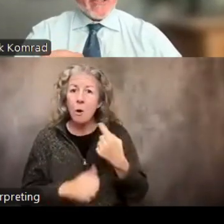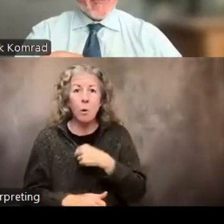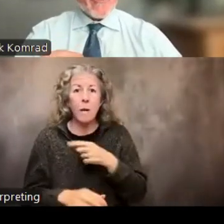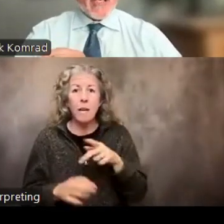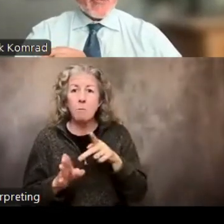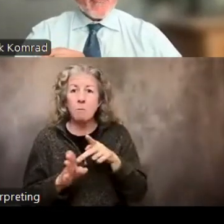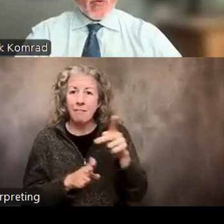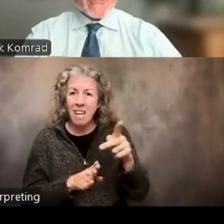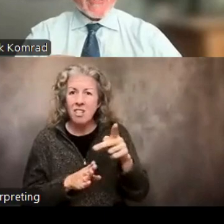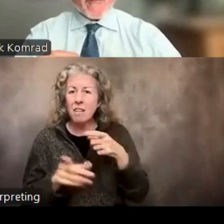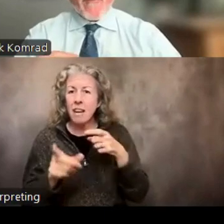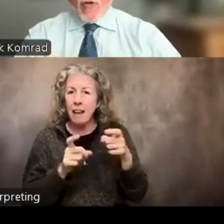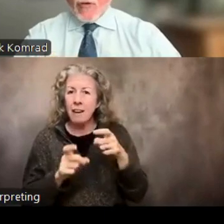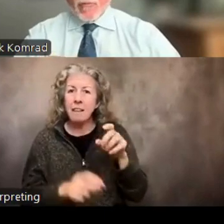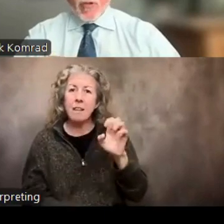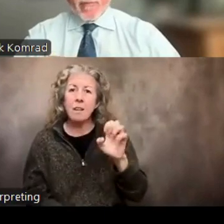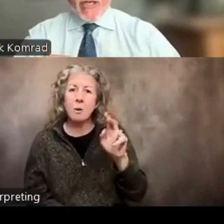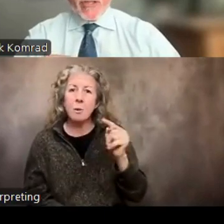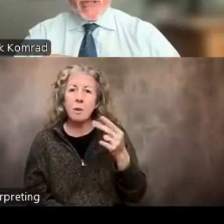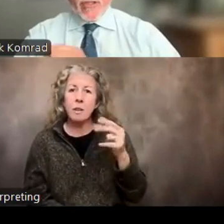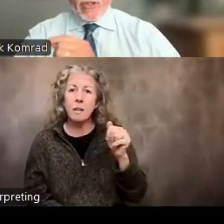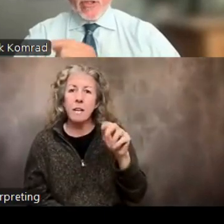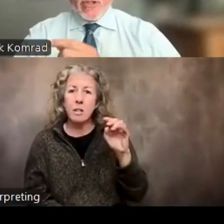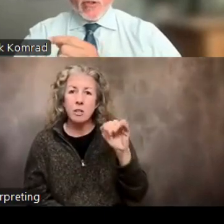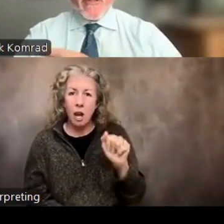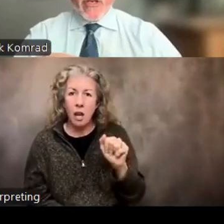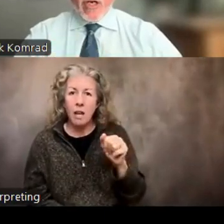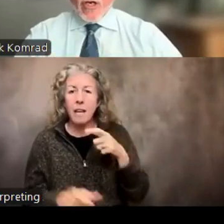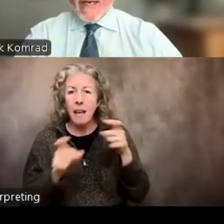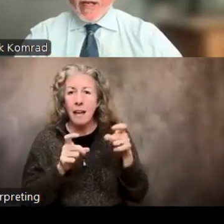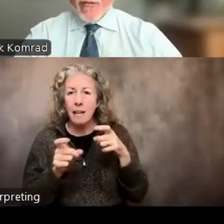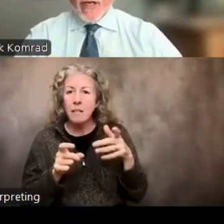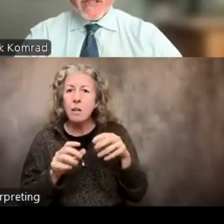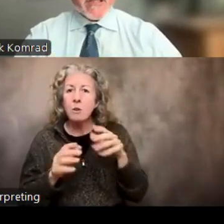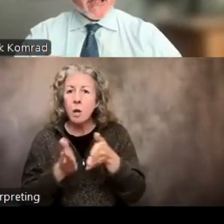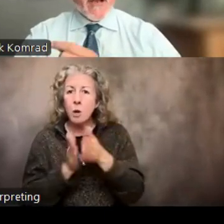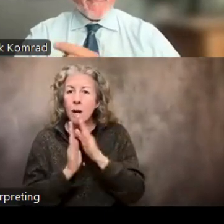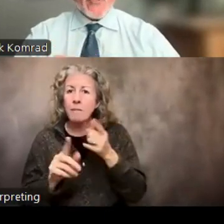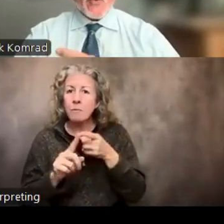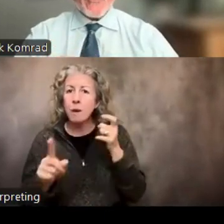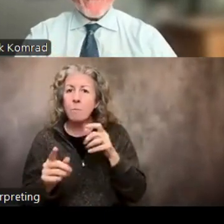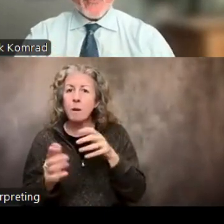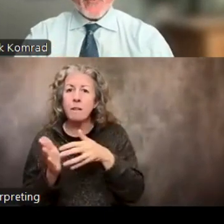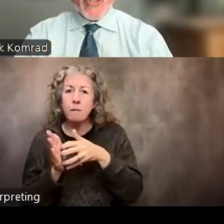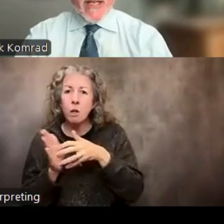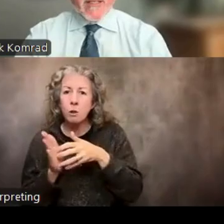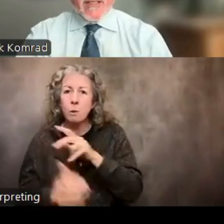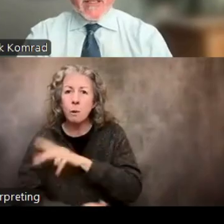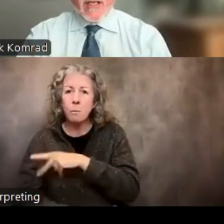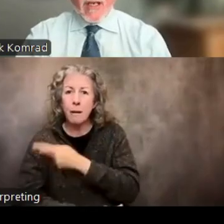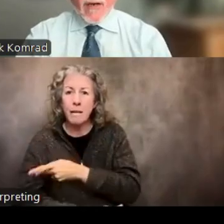euthanasia requests from vulnerable patients who within our current health care system have fewer and fewer chances of